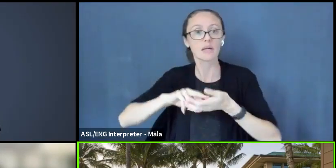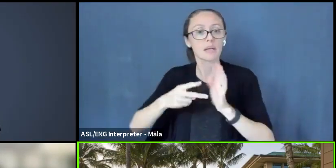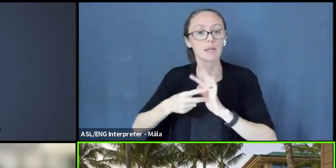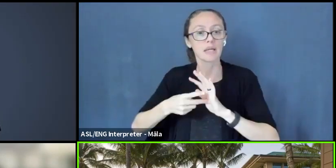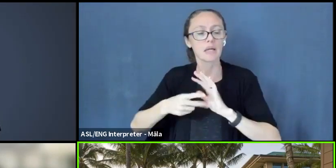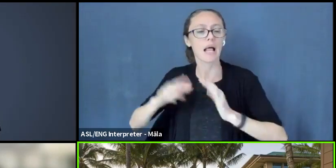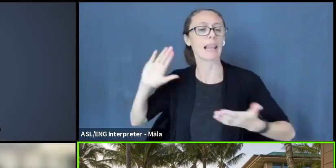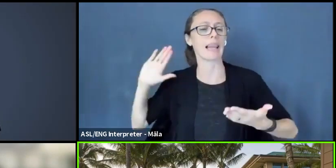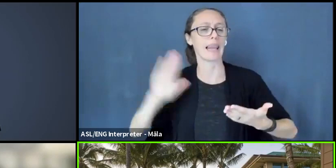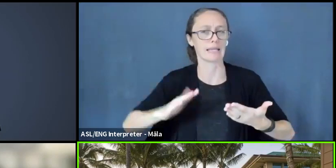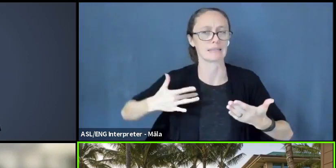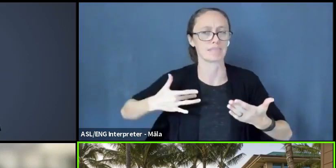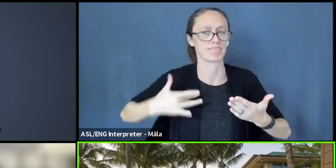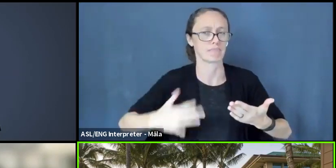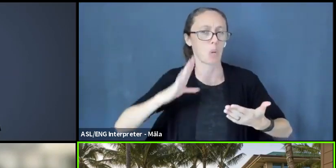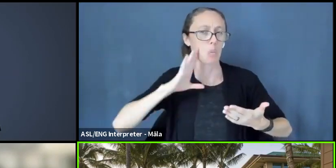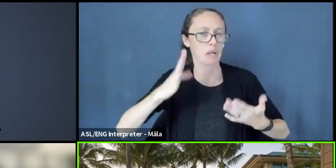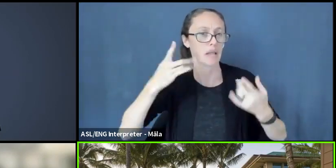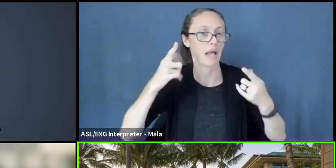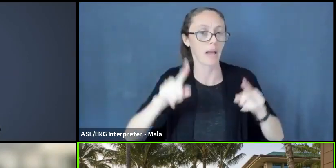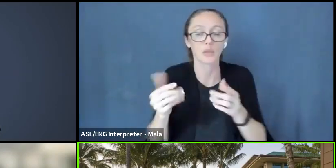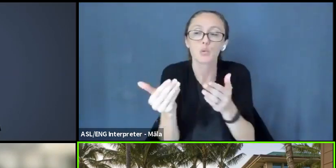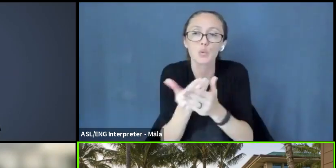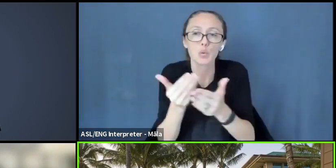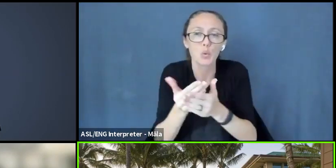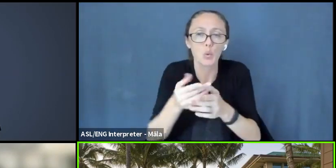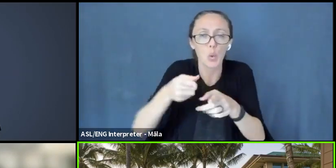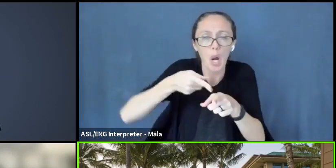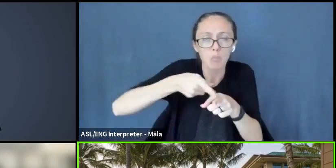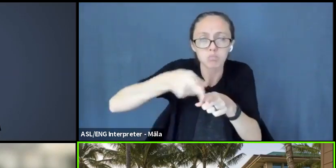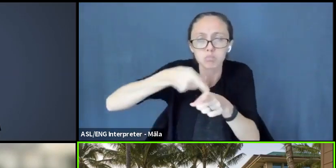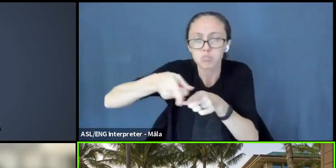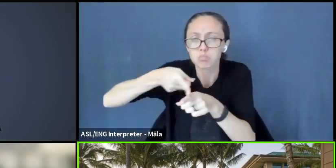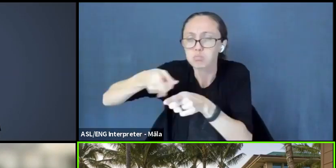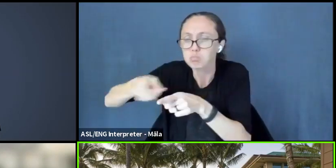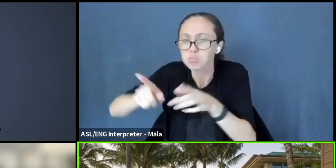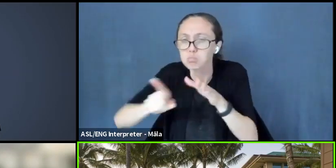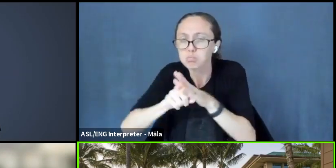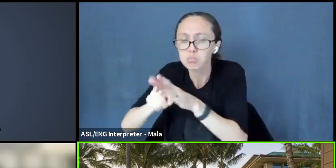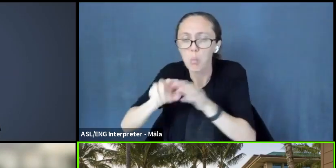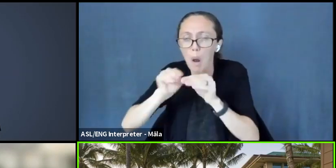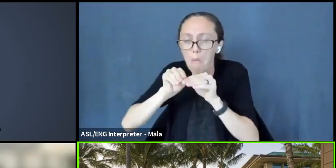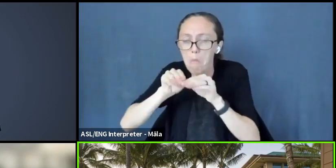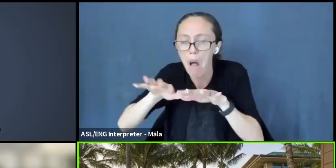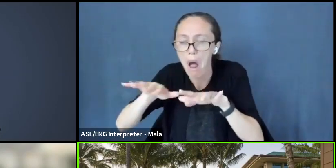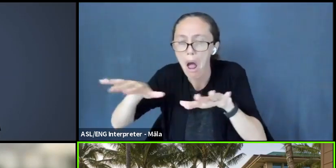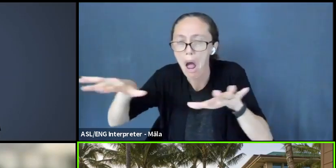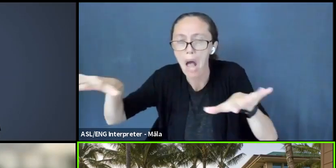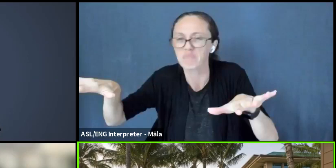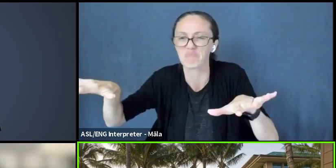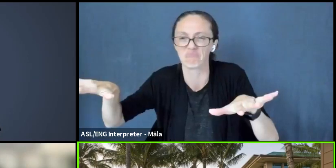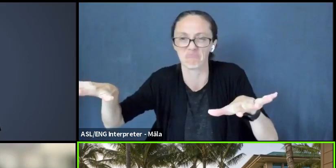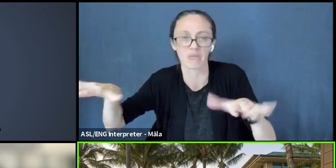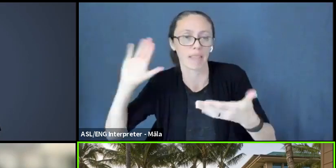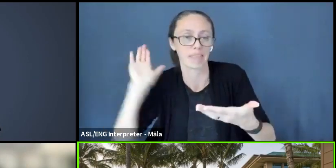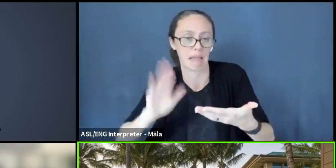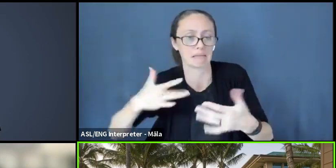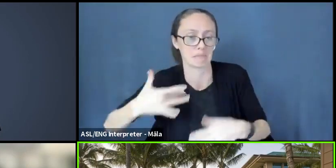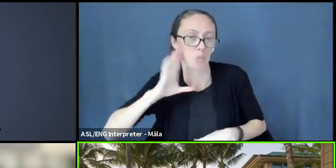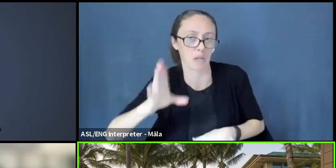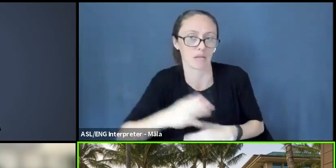is that these newer variants will really start to cause widespread problems.